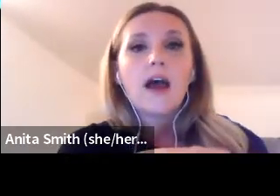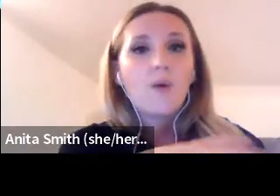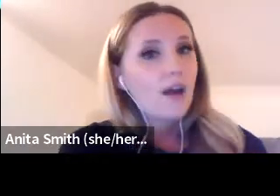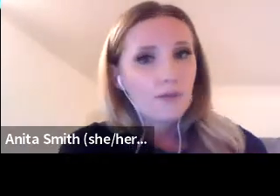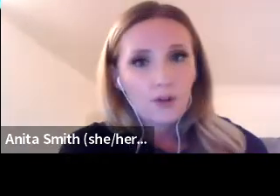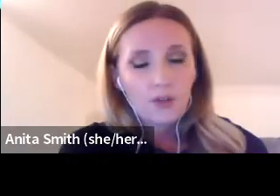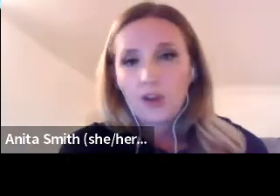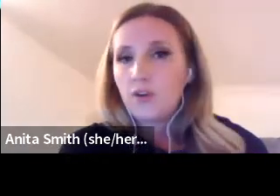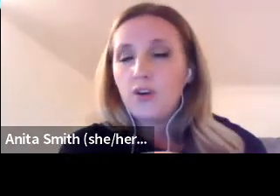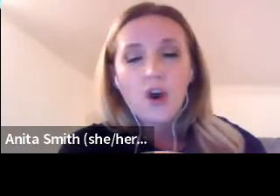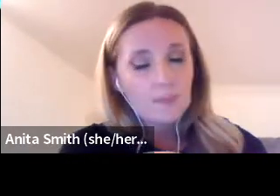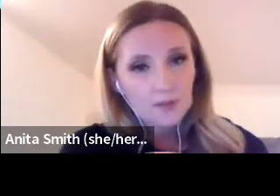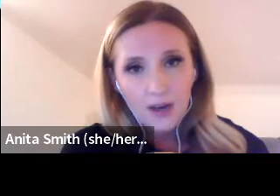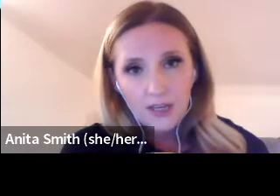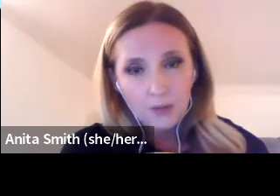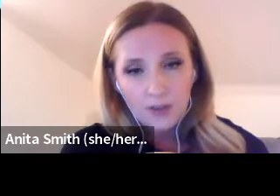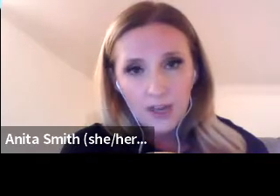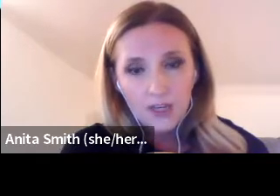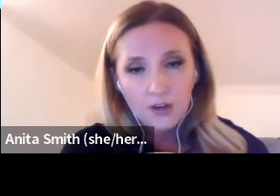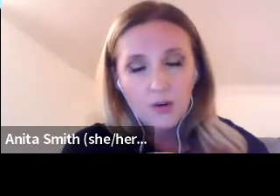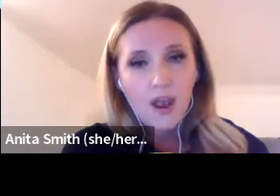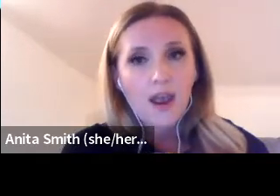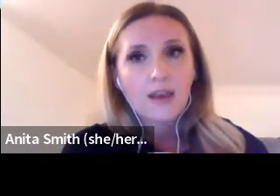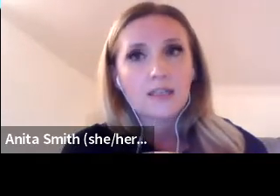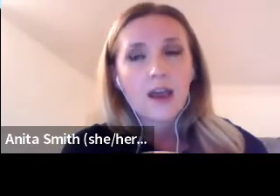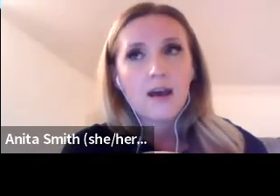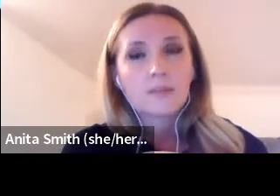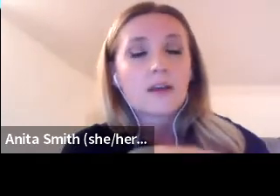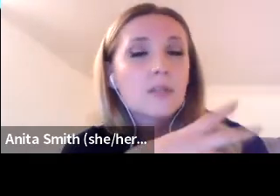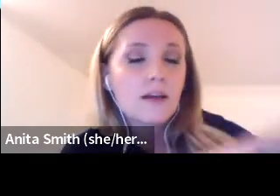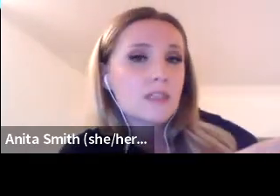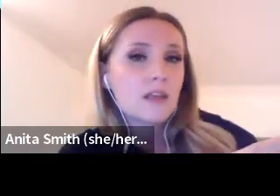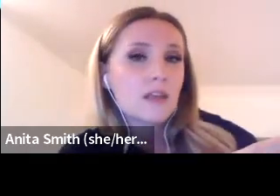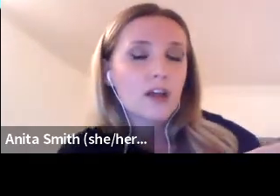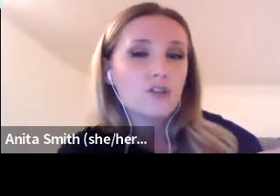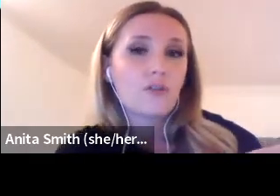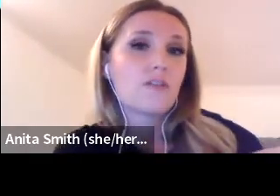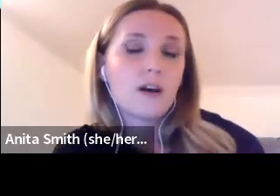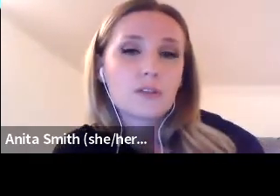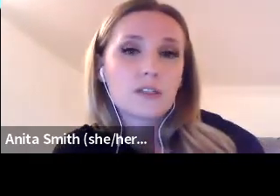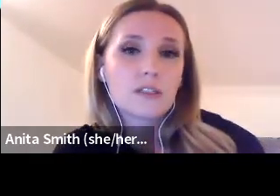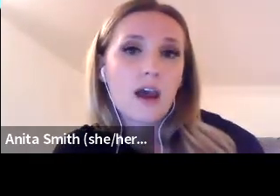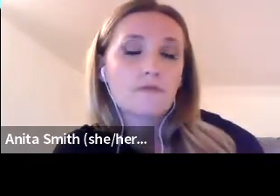However, they are not providing you with a venue and sometimes, they'll provide you front-of-house staff,